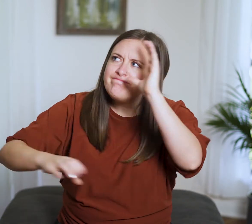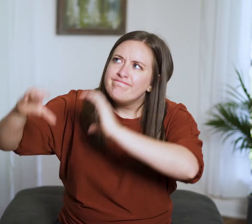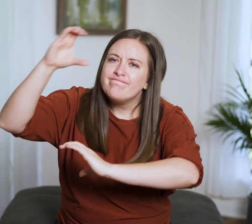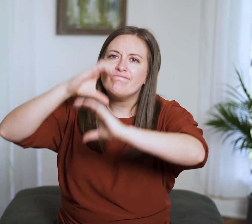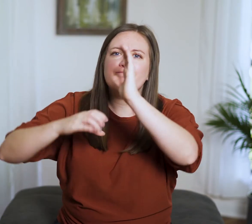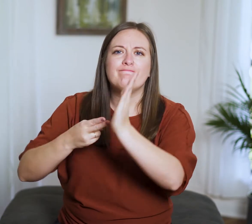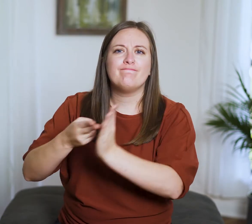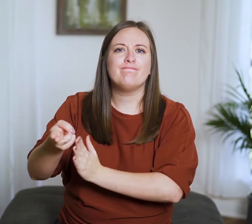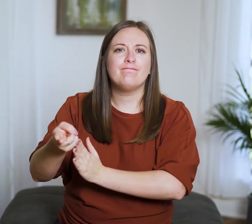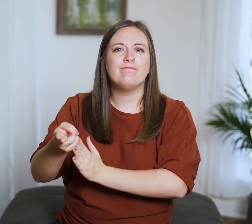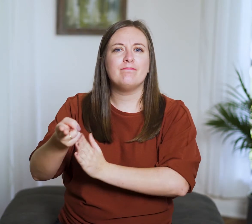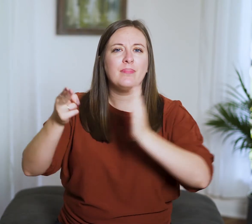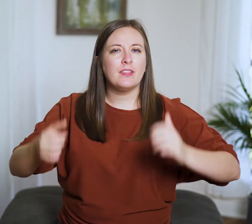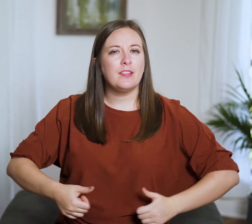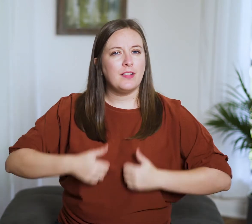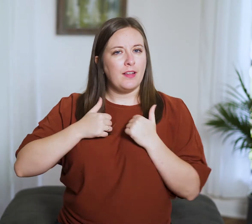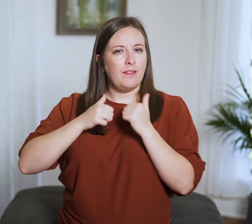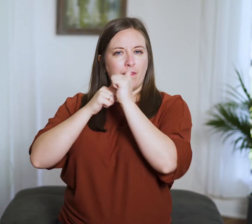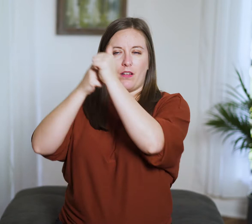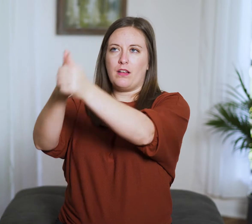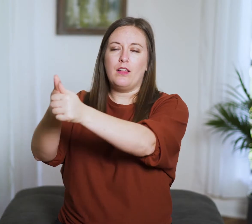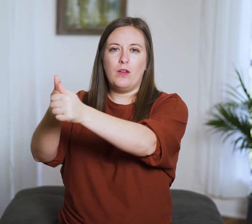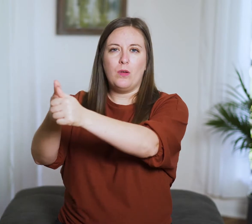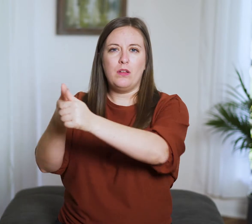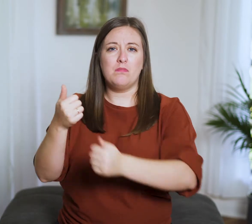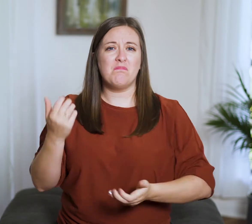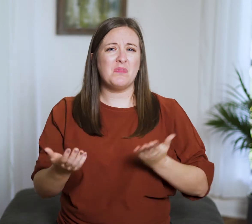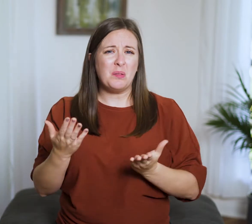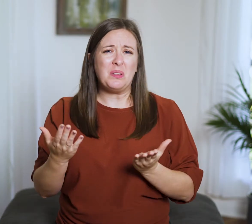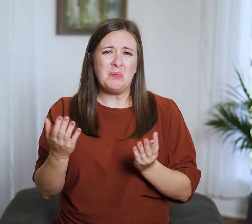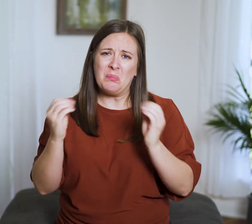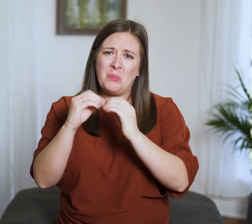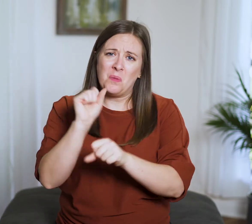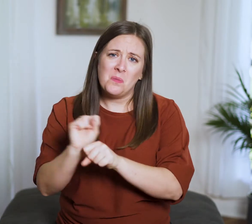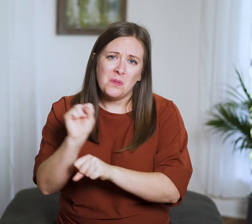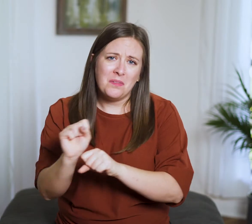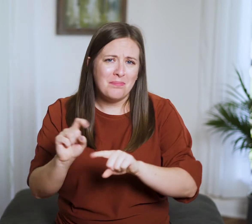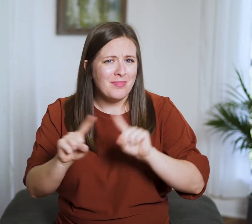about seeking out truth and living by it. It may mean more work on the front end,